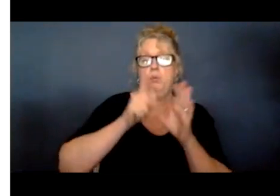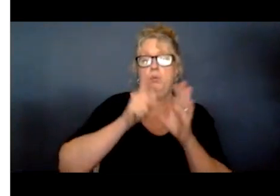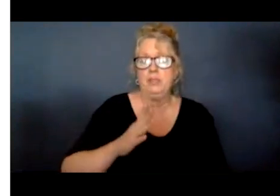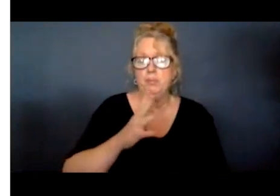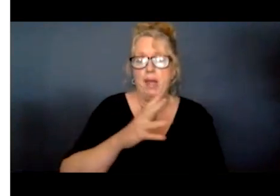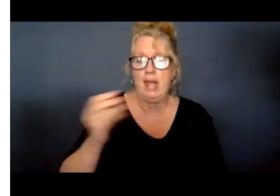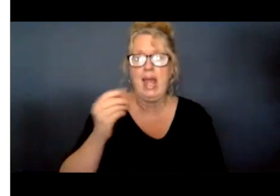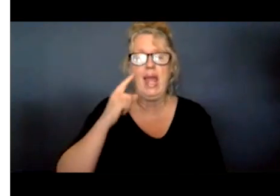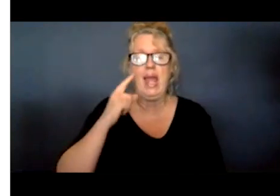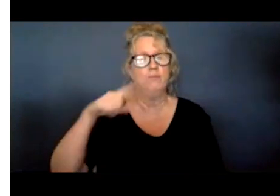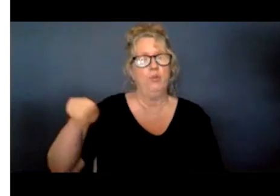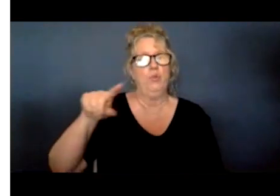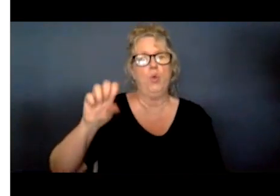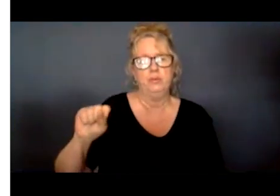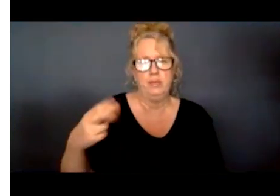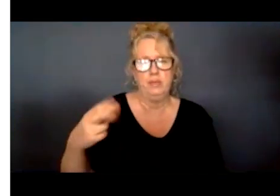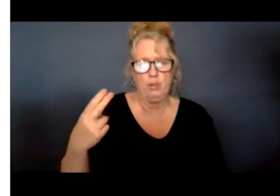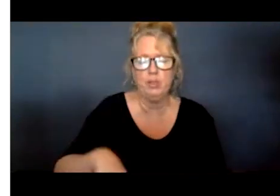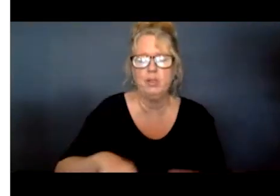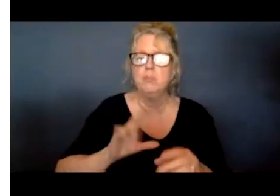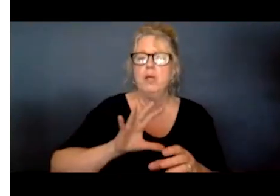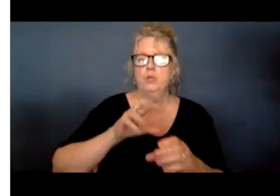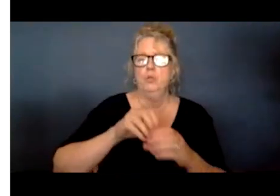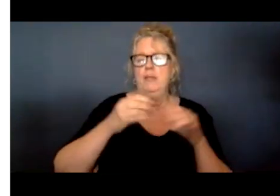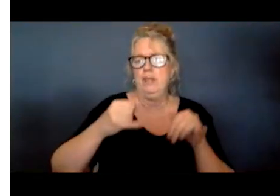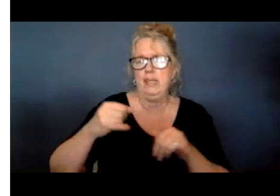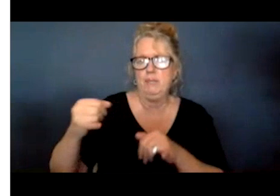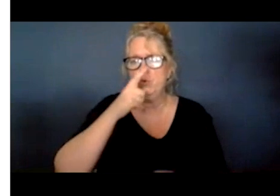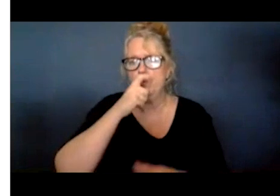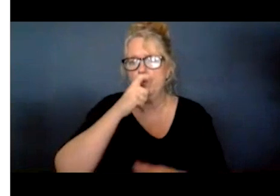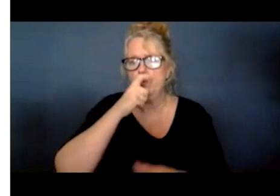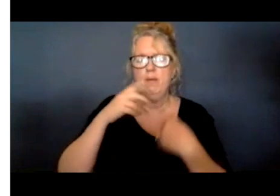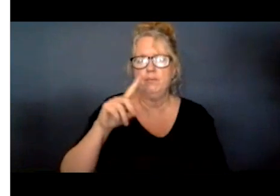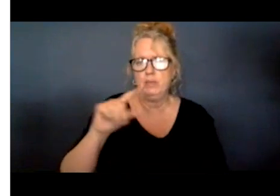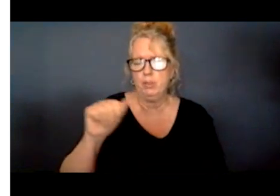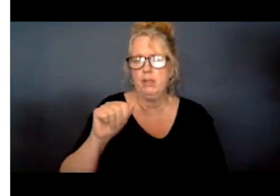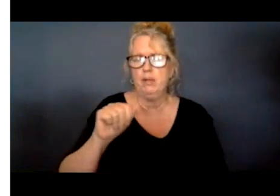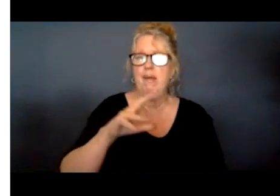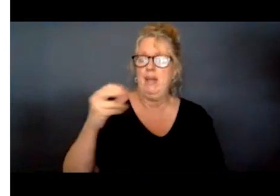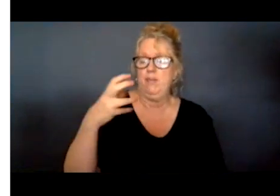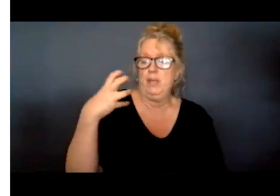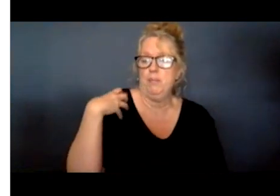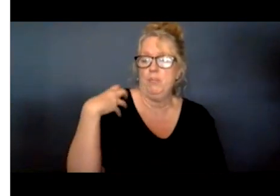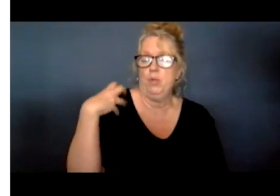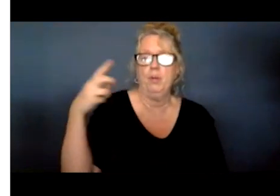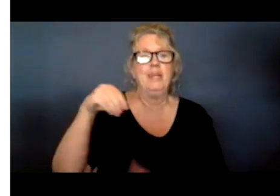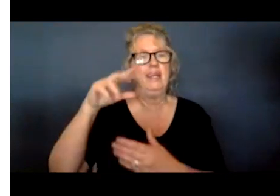stakeholders. By involving individuals with disabilities and employers in the design process,